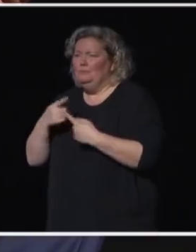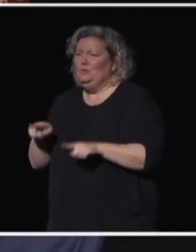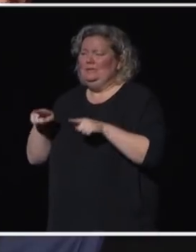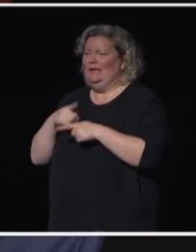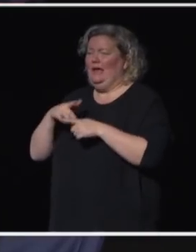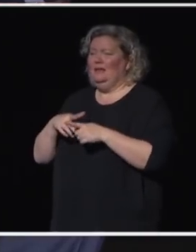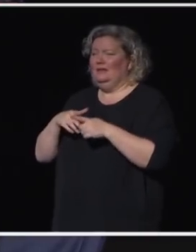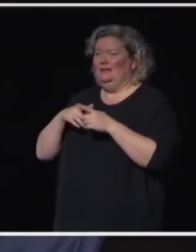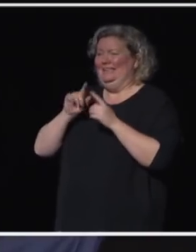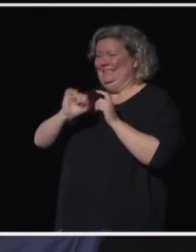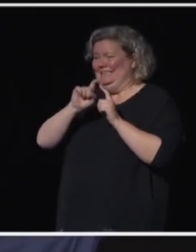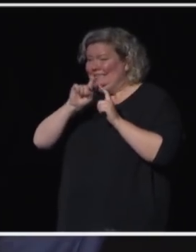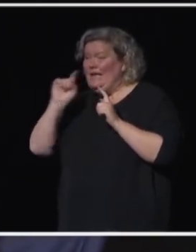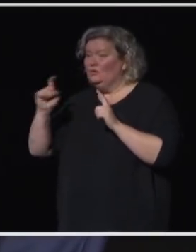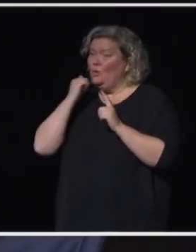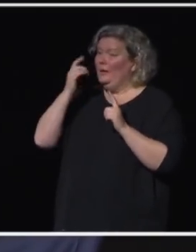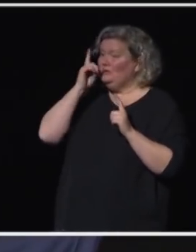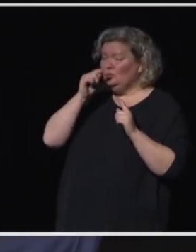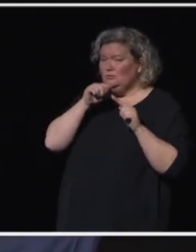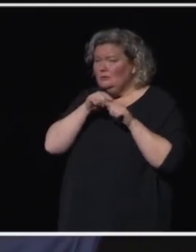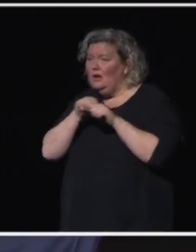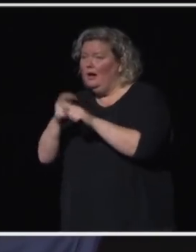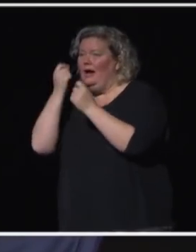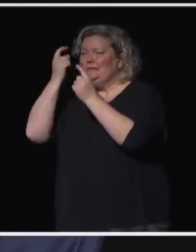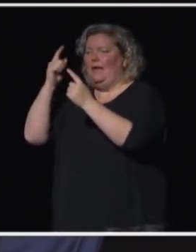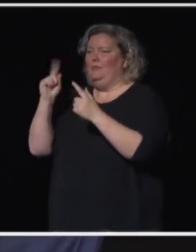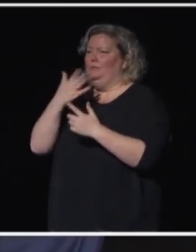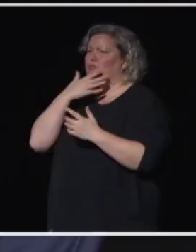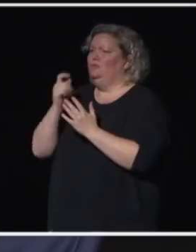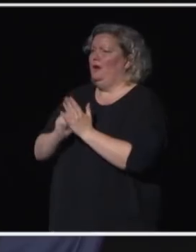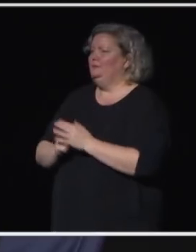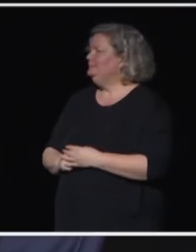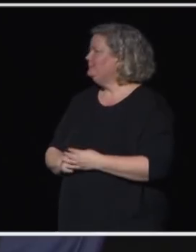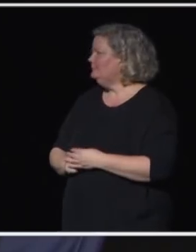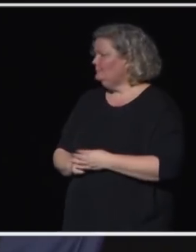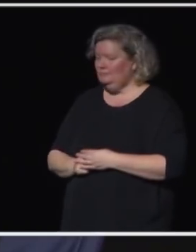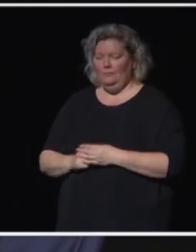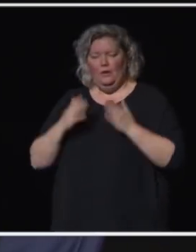Like, you could always follow it all the way through. So yeah. It was a huge inspiration. The human body is an ongoing theme.